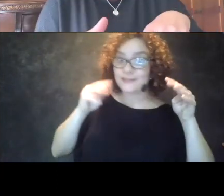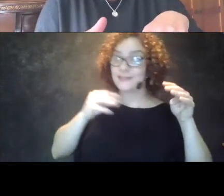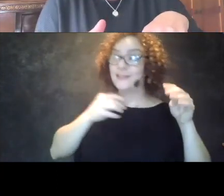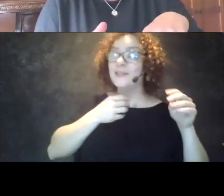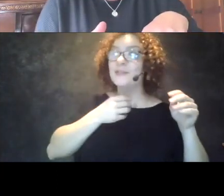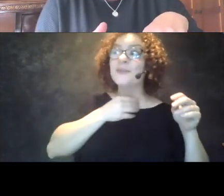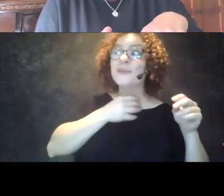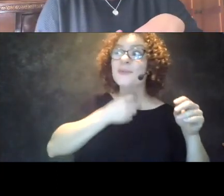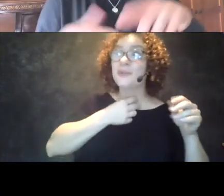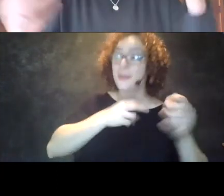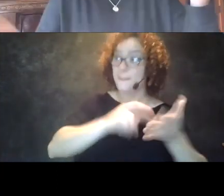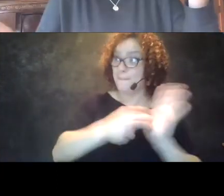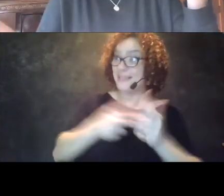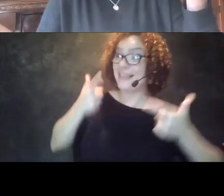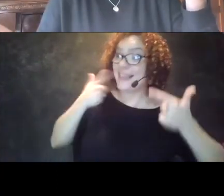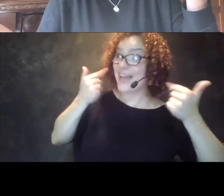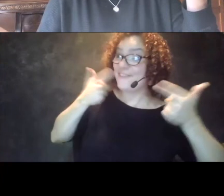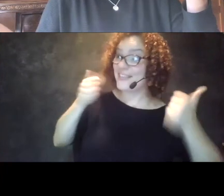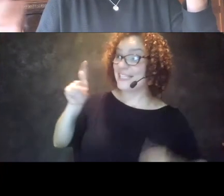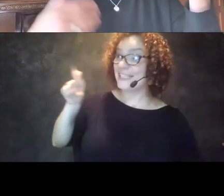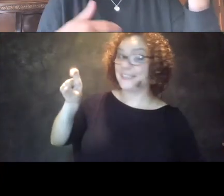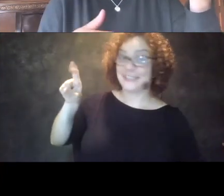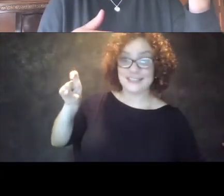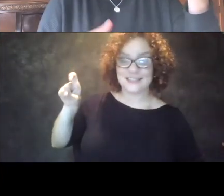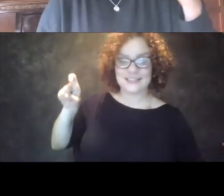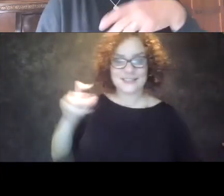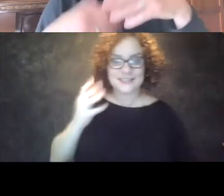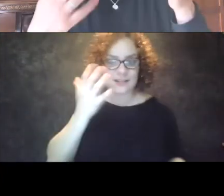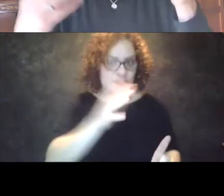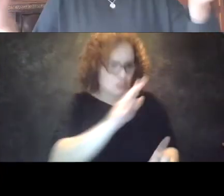laughing? Like it looks different right that may be what he'd expect. So she's like yeah